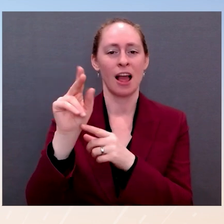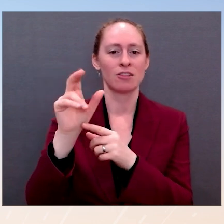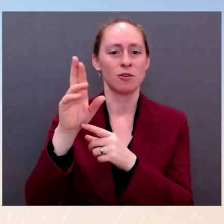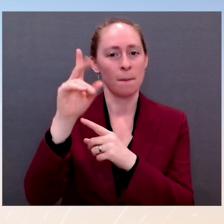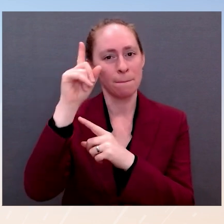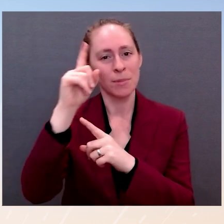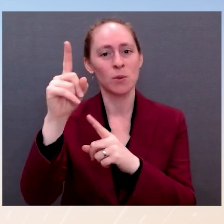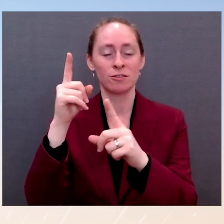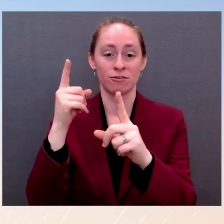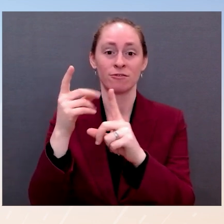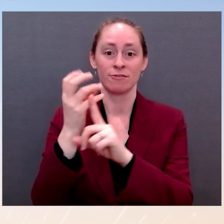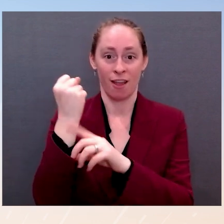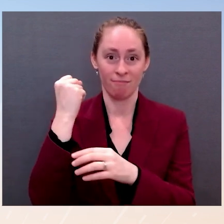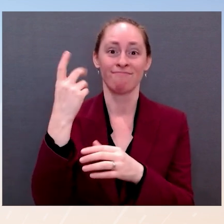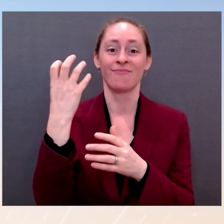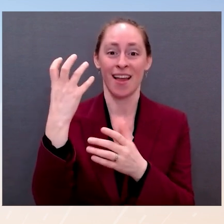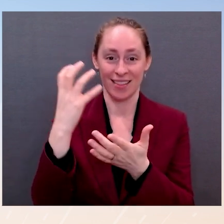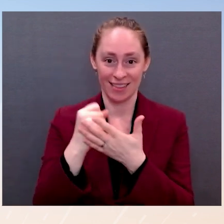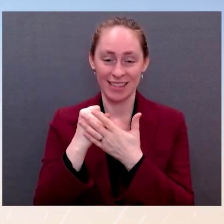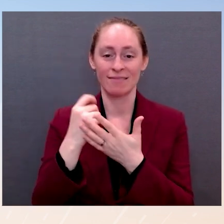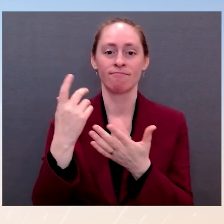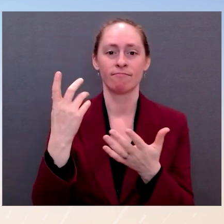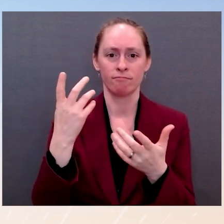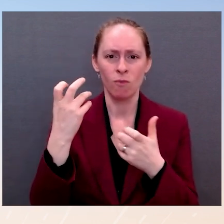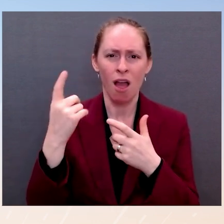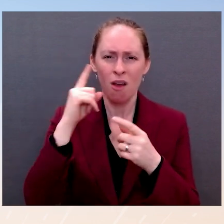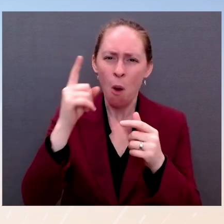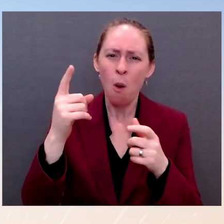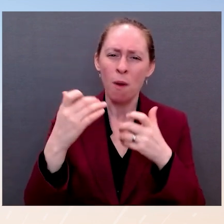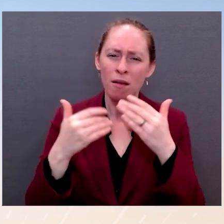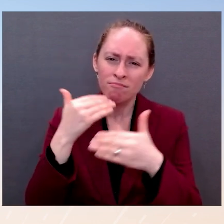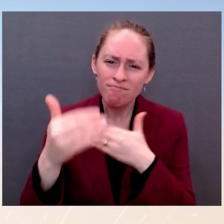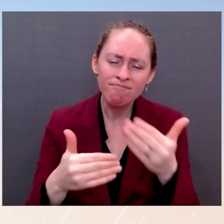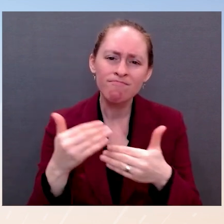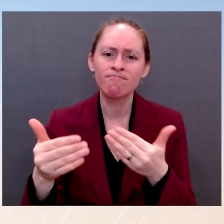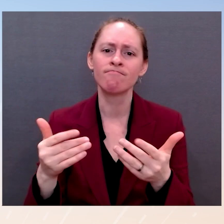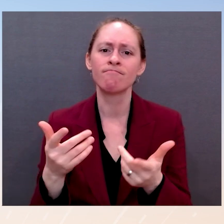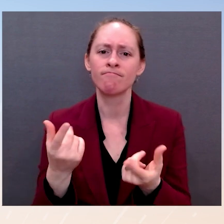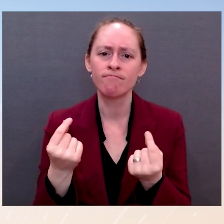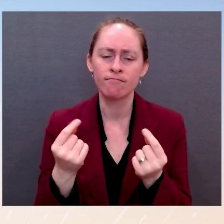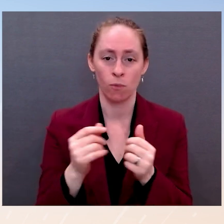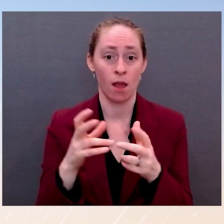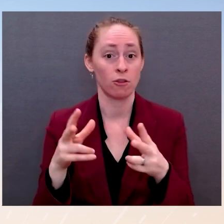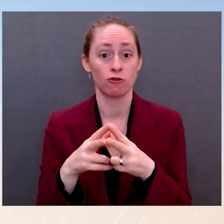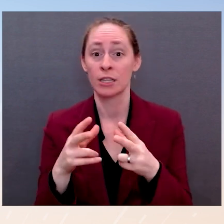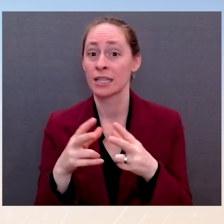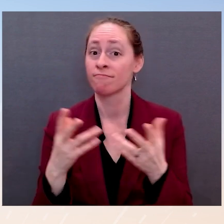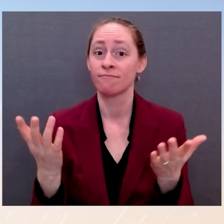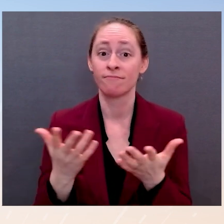of bipartisan support, public health progress and scientific advances by doing three things.